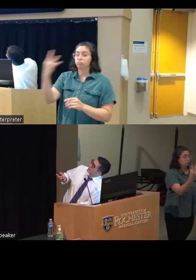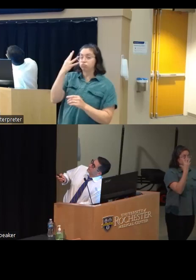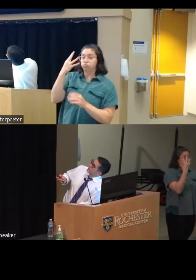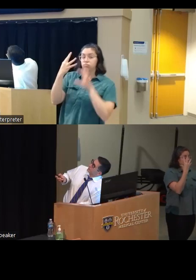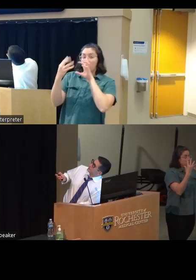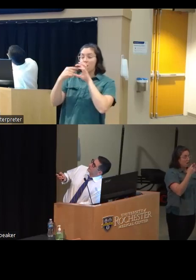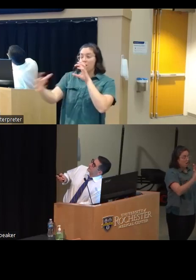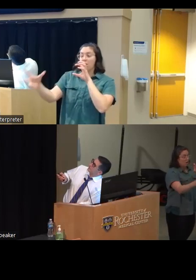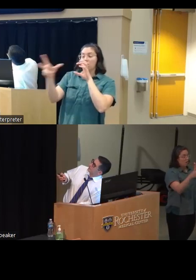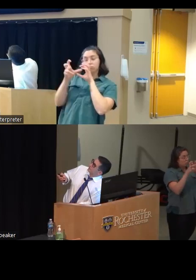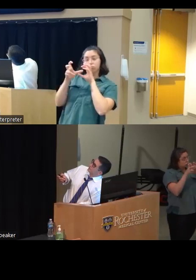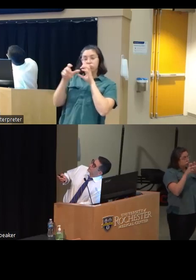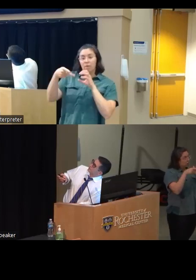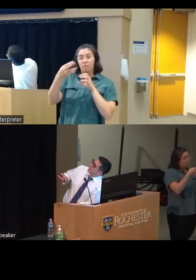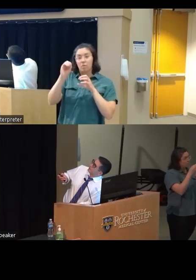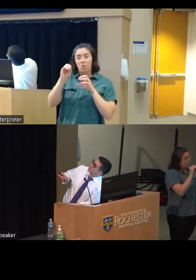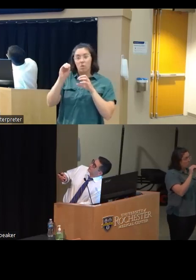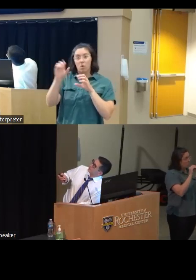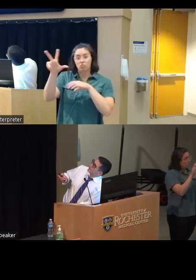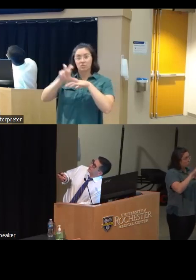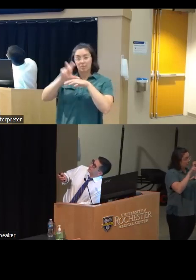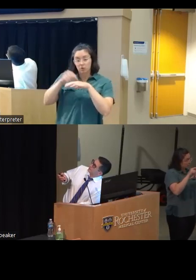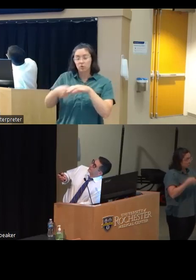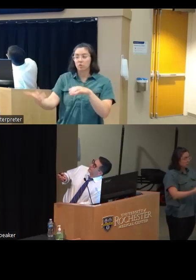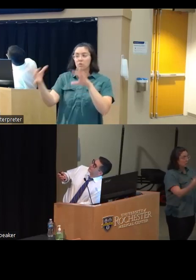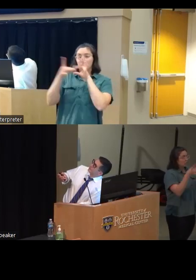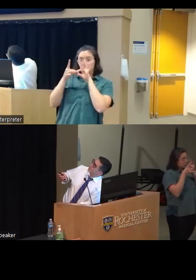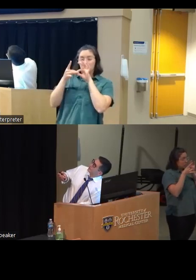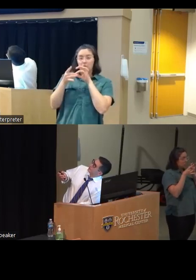where you have photoreceptors information gets processed and sent through these bipolar cells